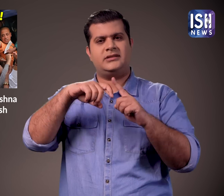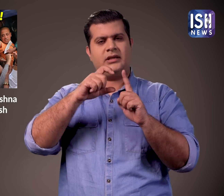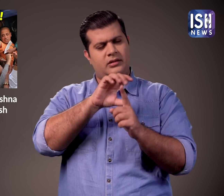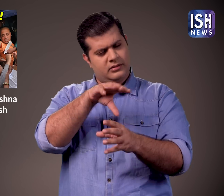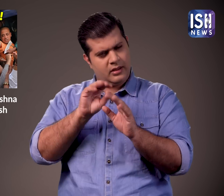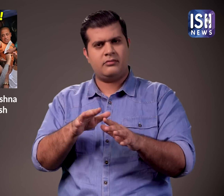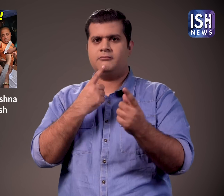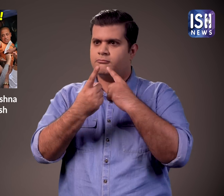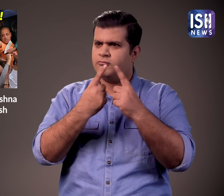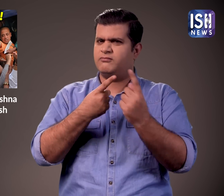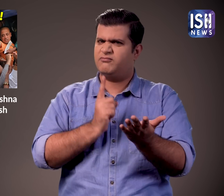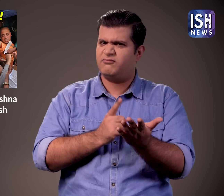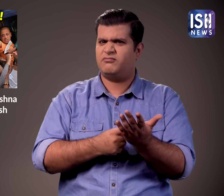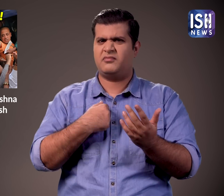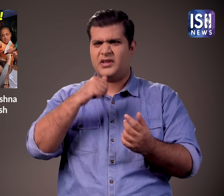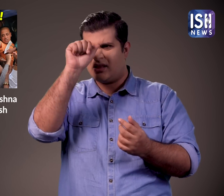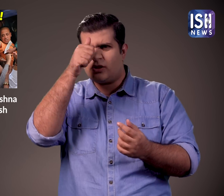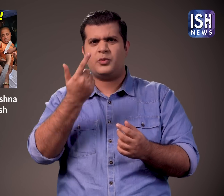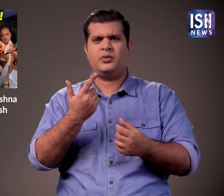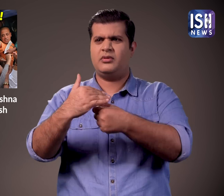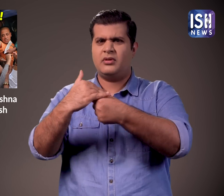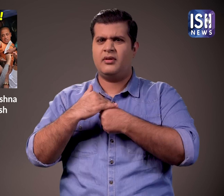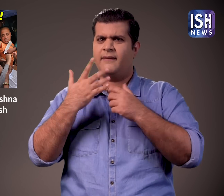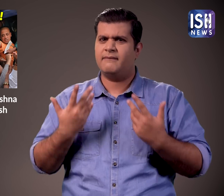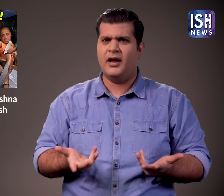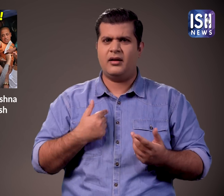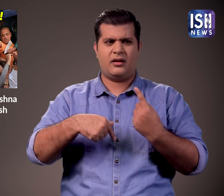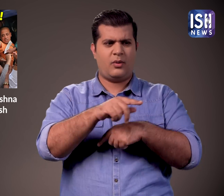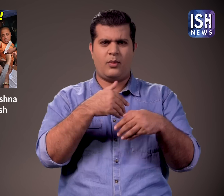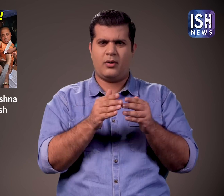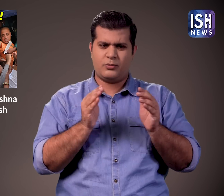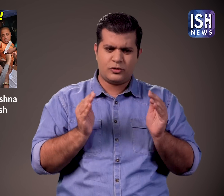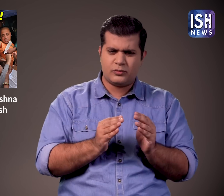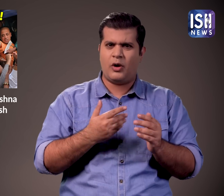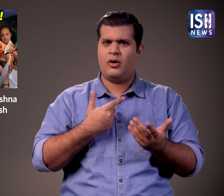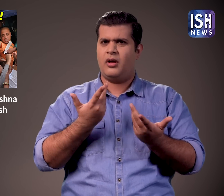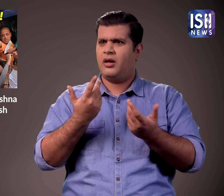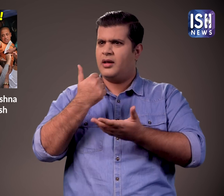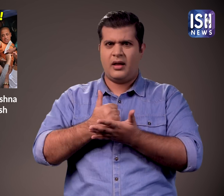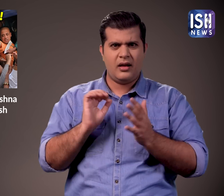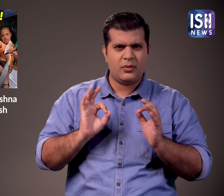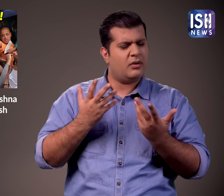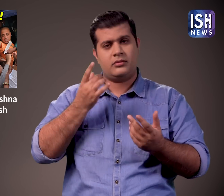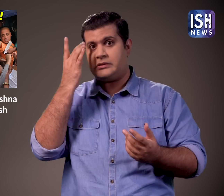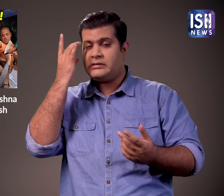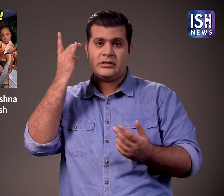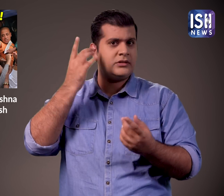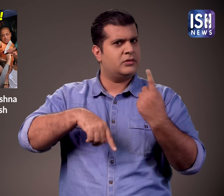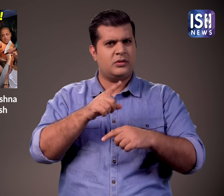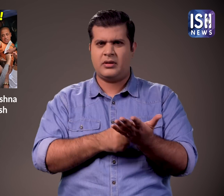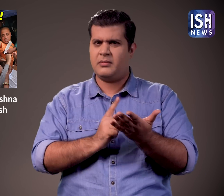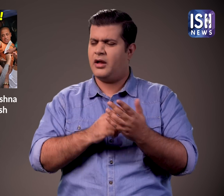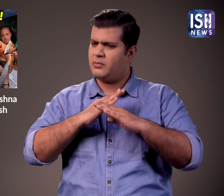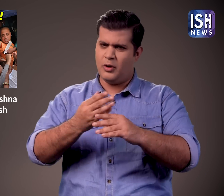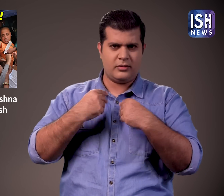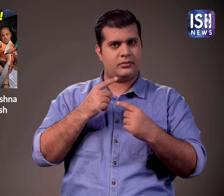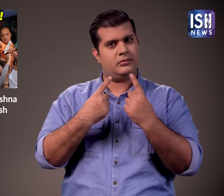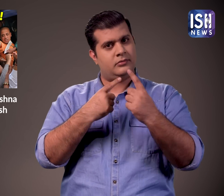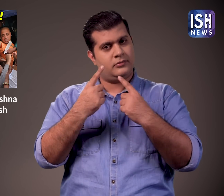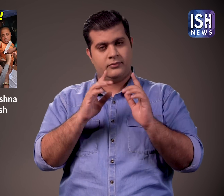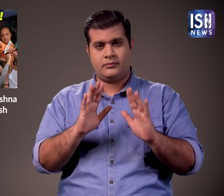At the rally, Das strongly talked about violence against Hindus and demanded protection.